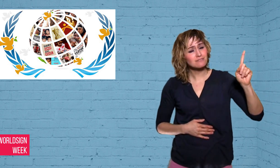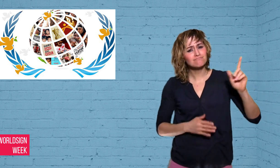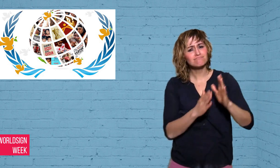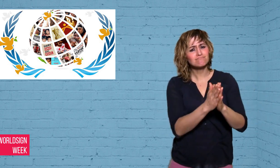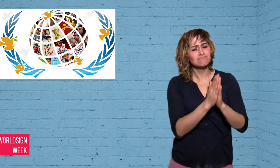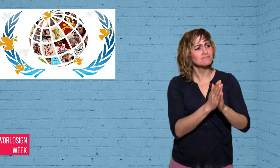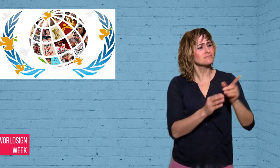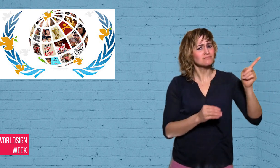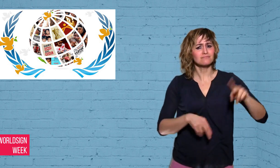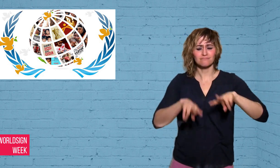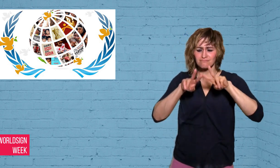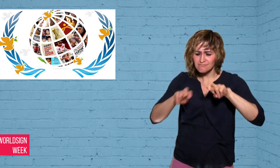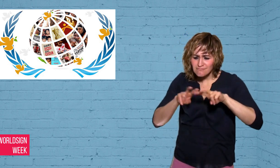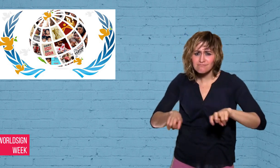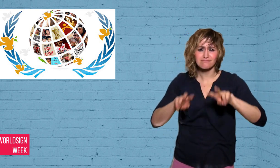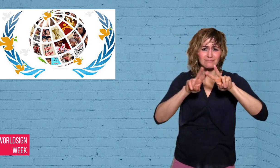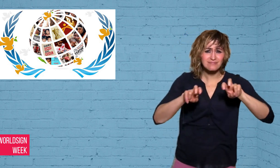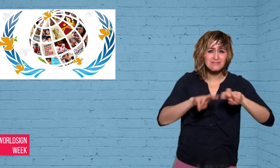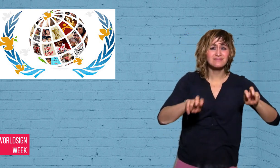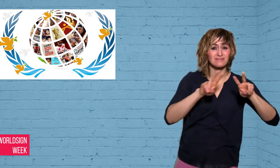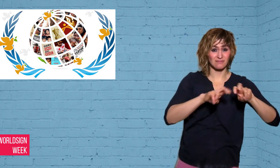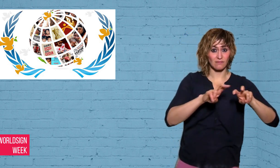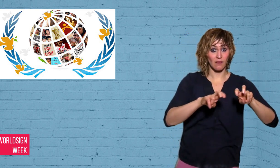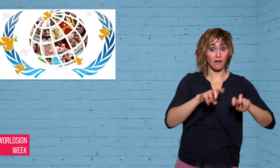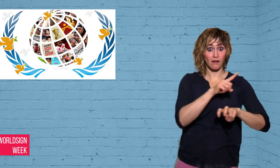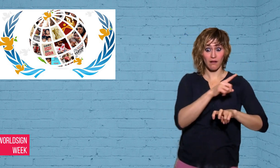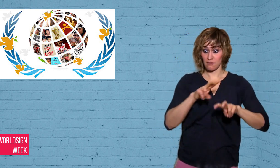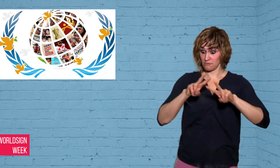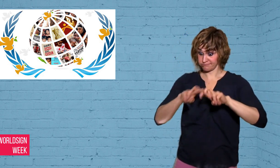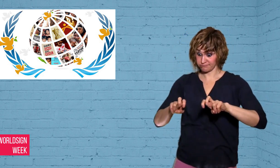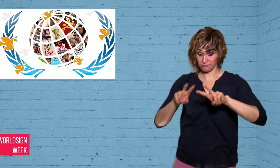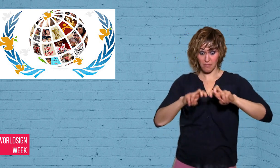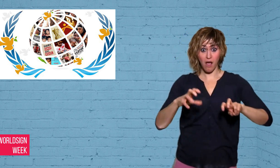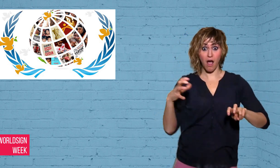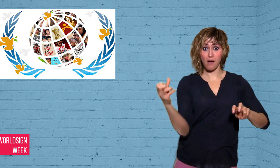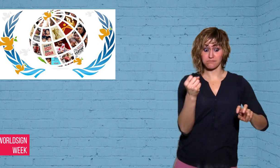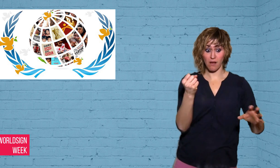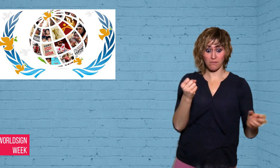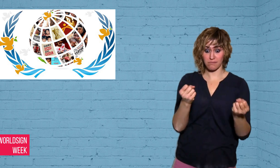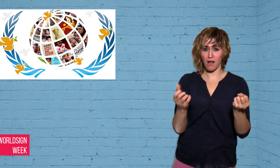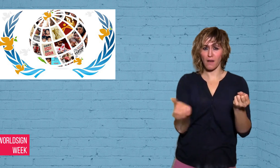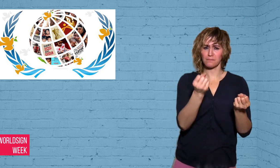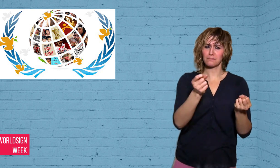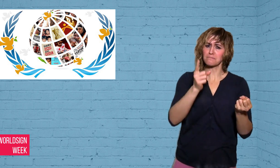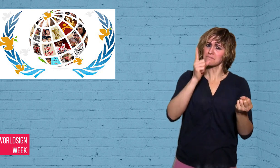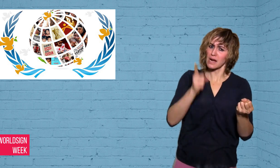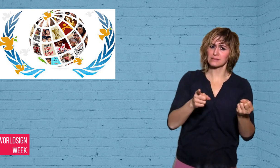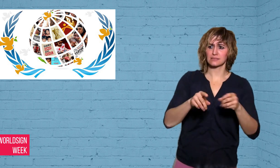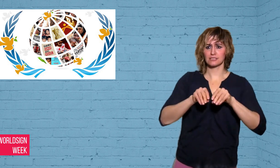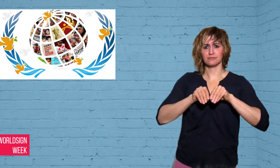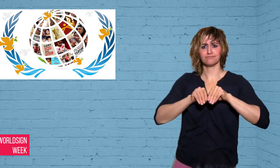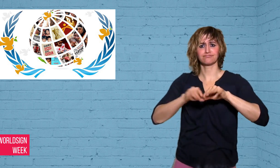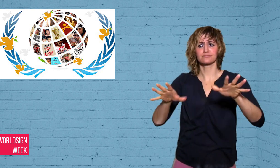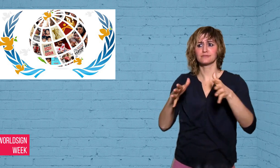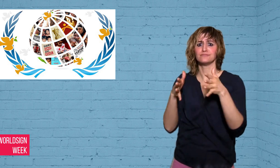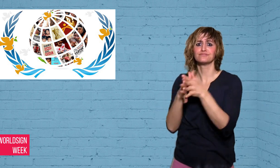investigate and report its findings within a